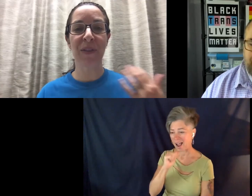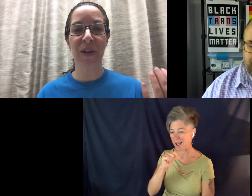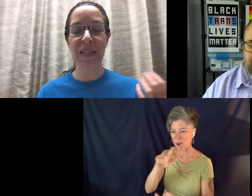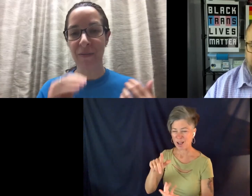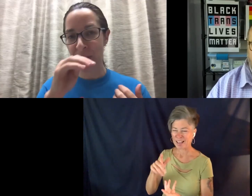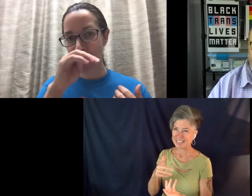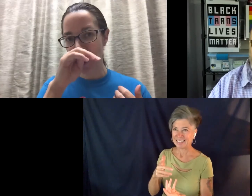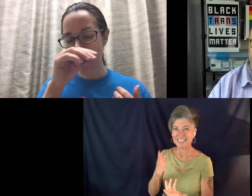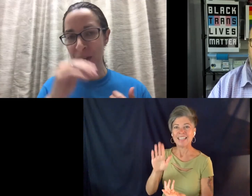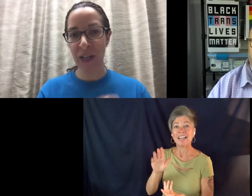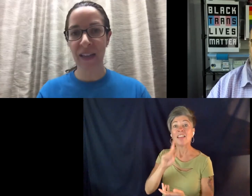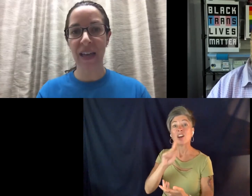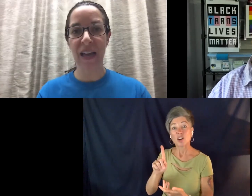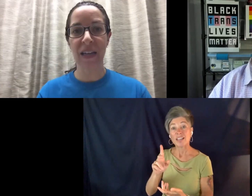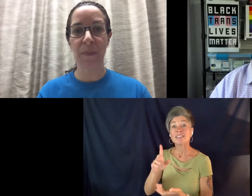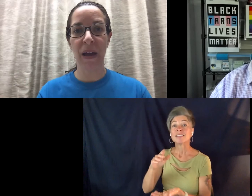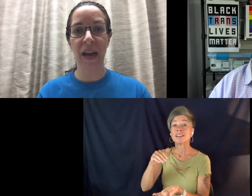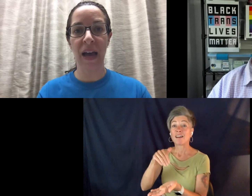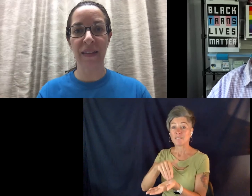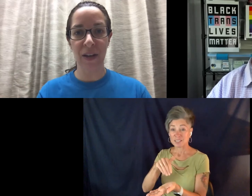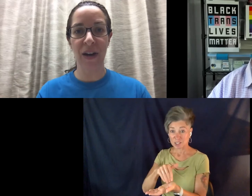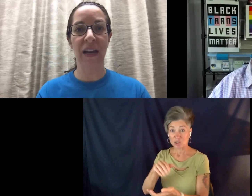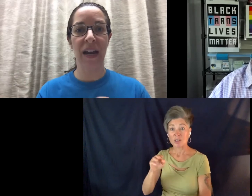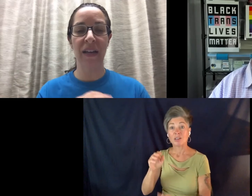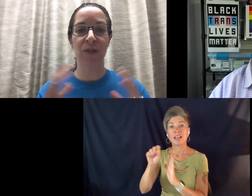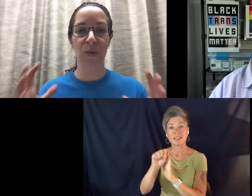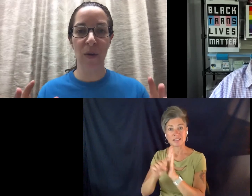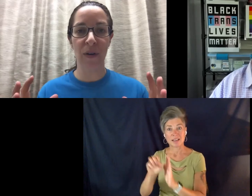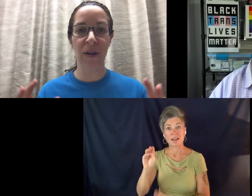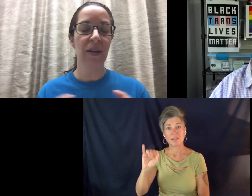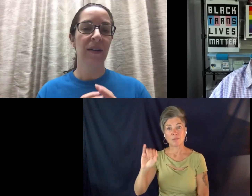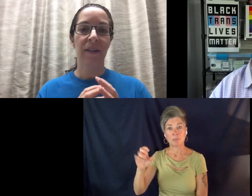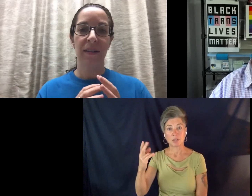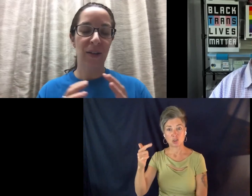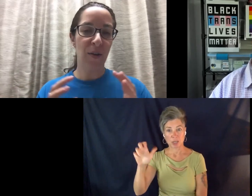There is a physician in Michigan that it has been on the internet and has a two hour, you know,